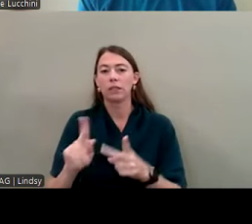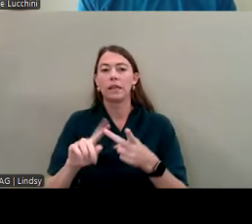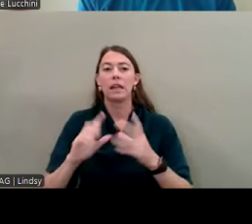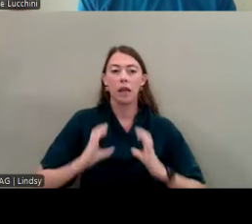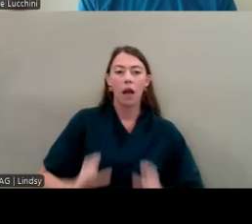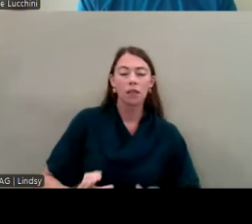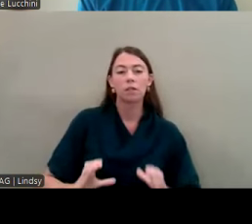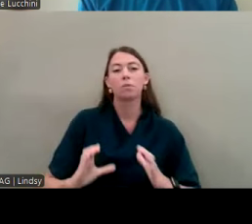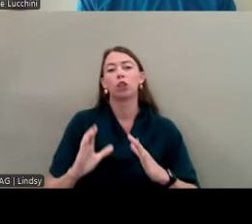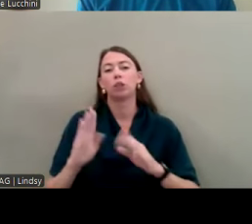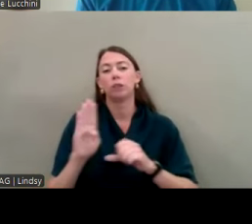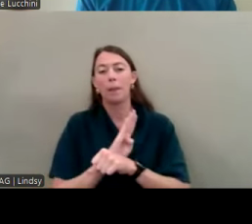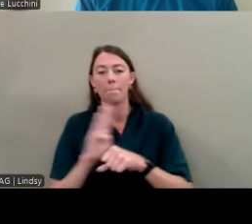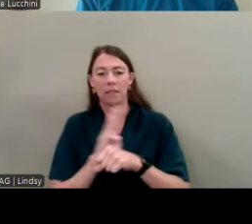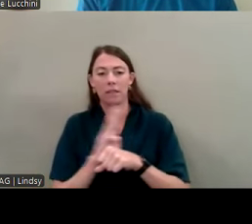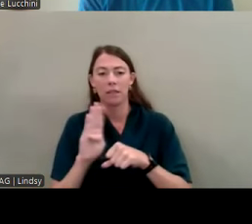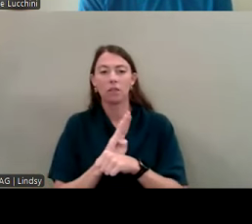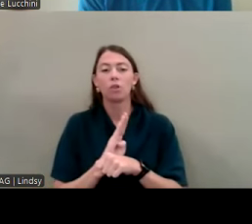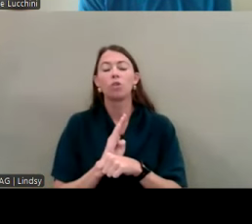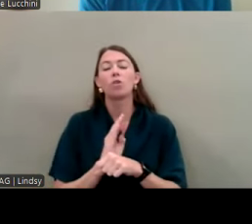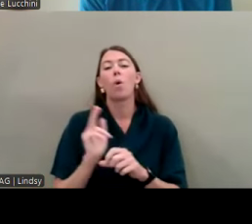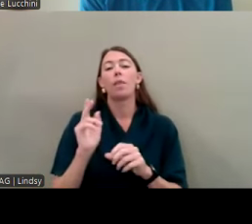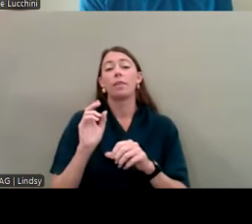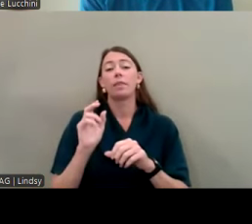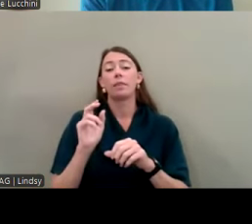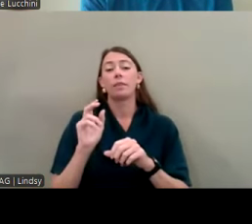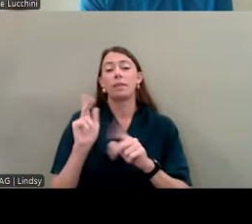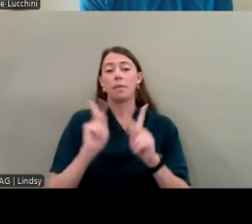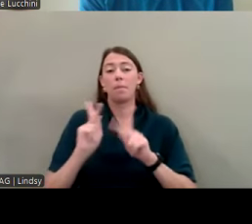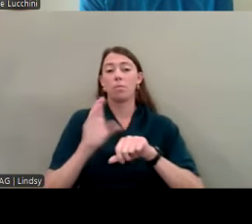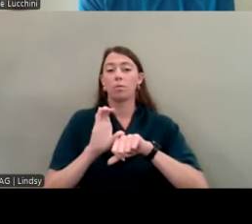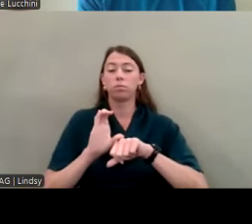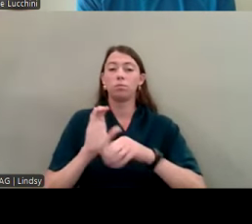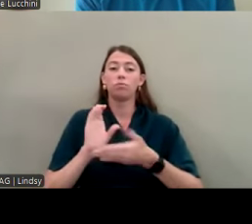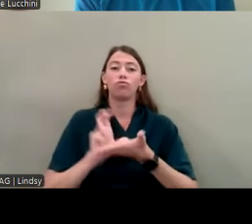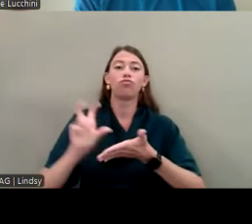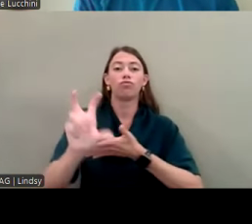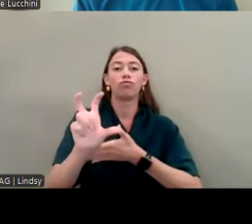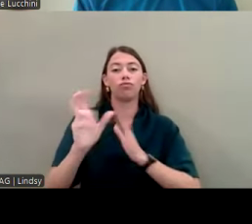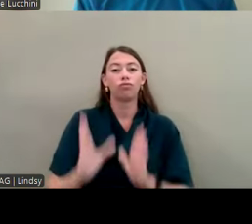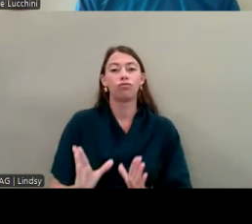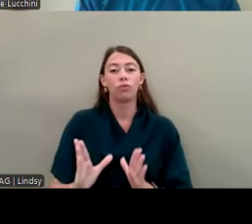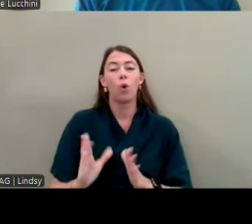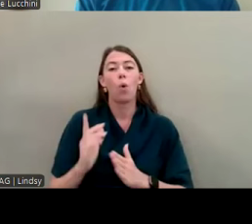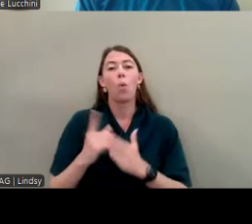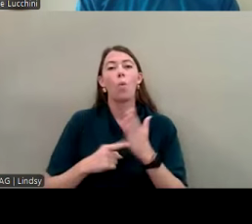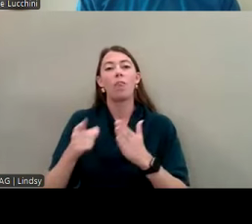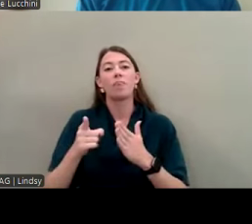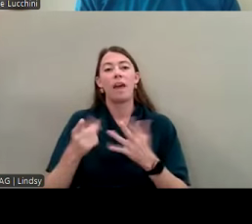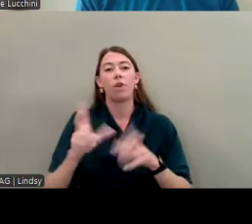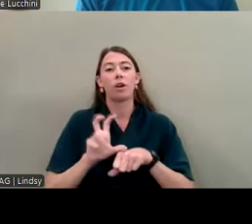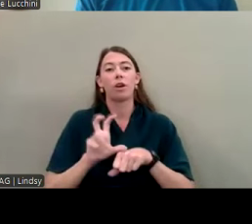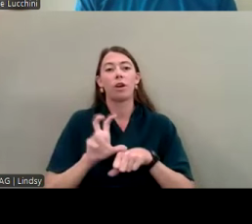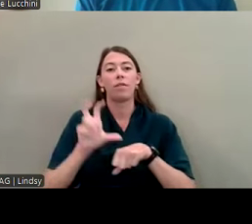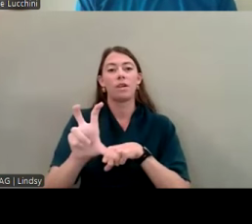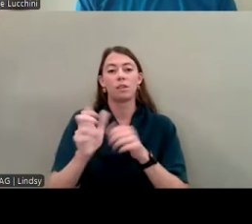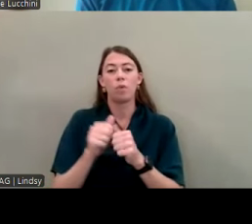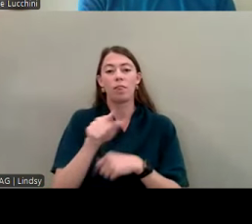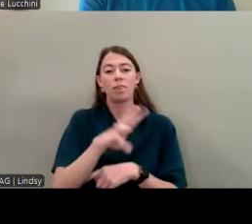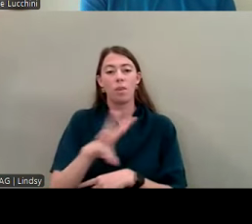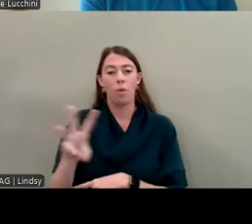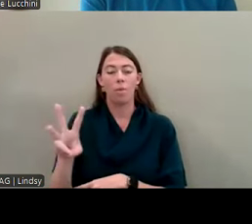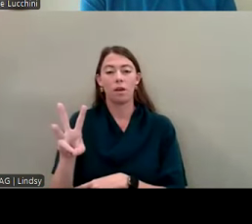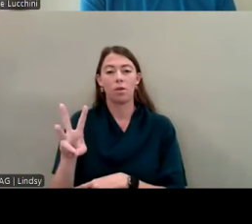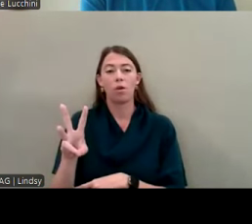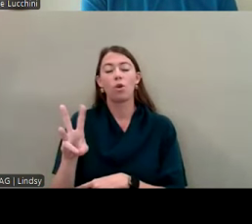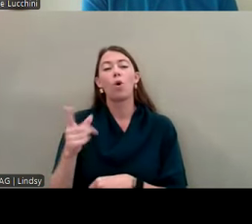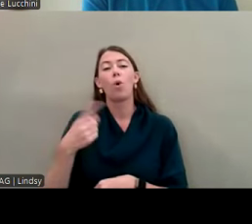that the stakeholders have on the website. So, you might need to combine needs and